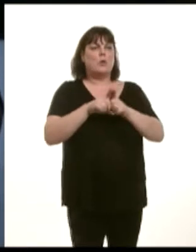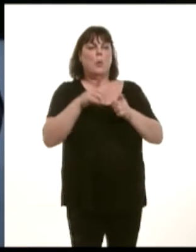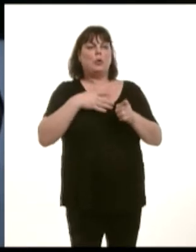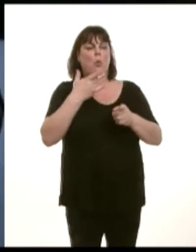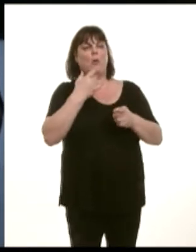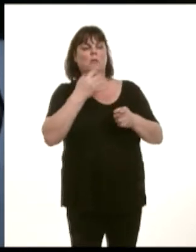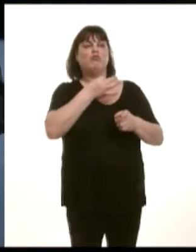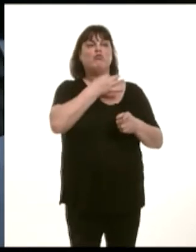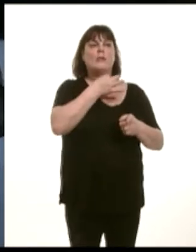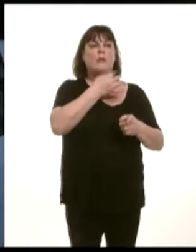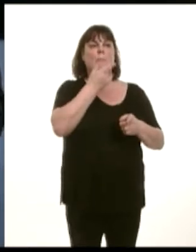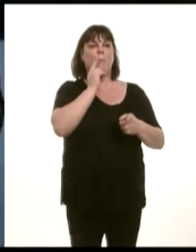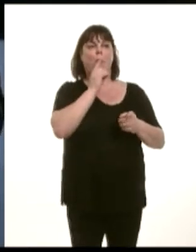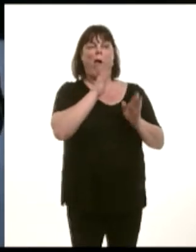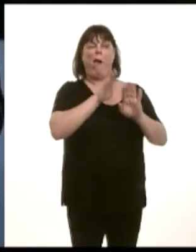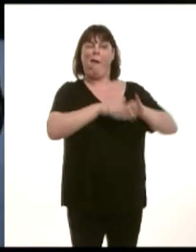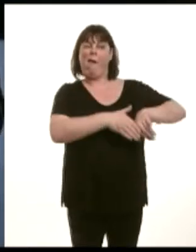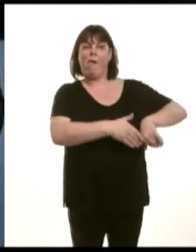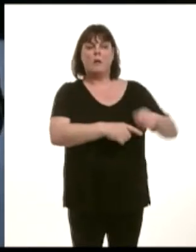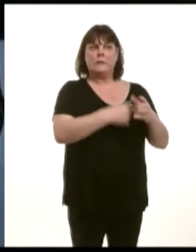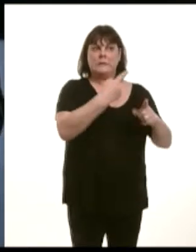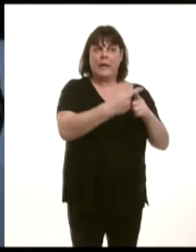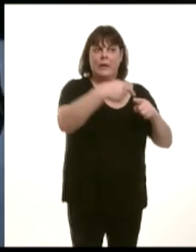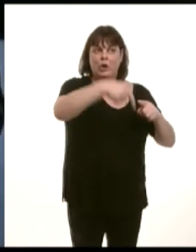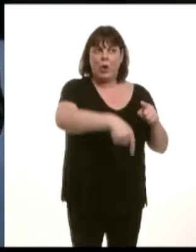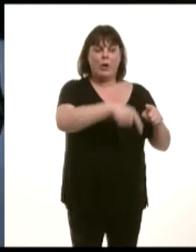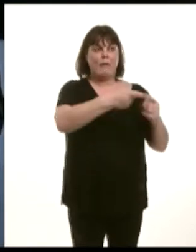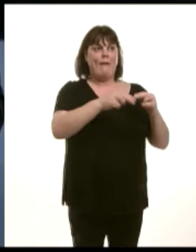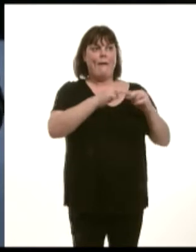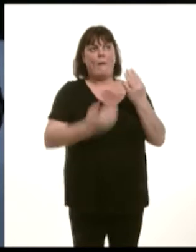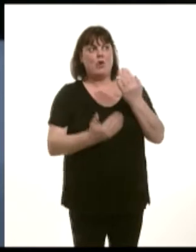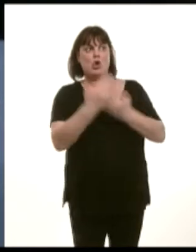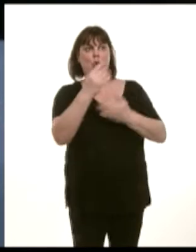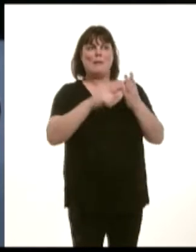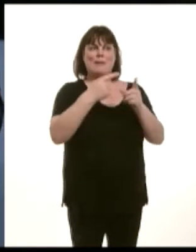within Wales within a newly devolved tax framework, and a need for you and the UK Government to